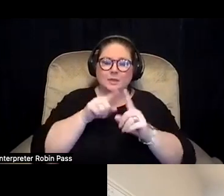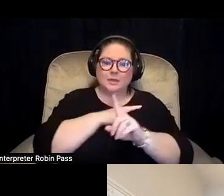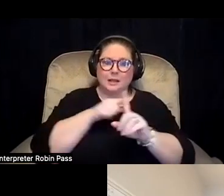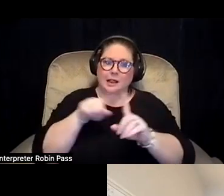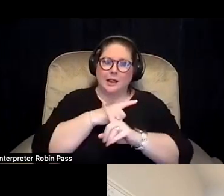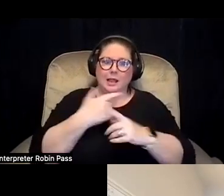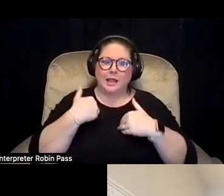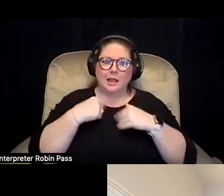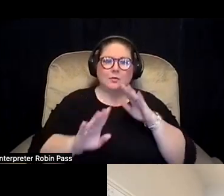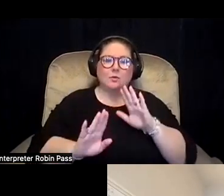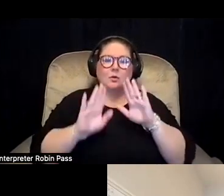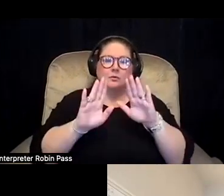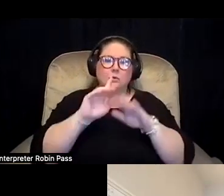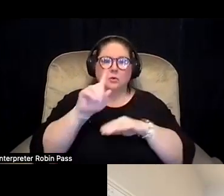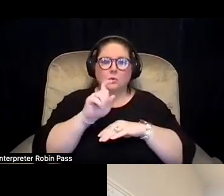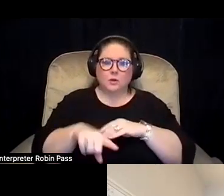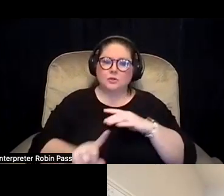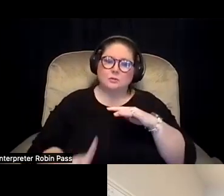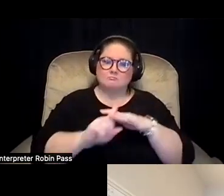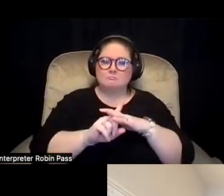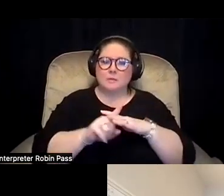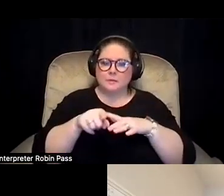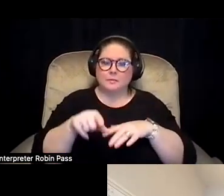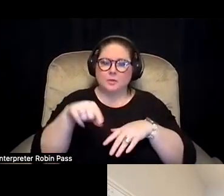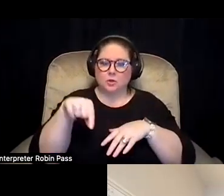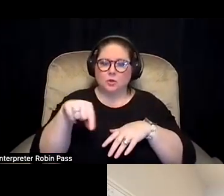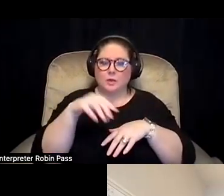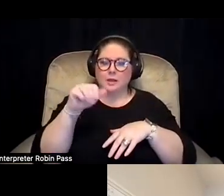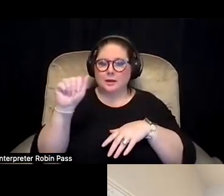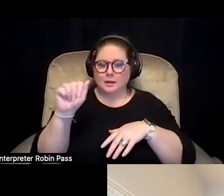a great question that came in through the q a um this question is for akilah